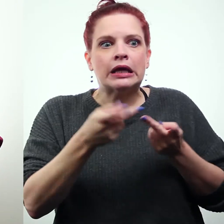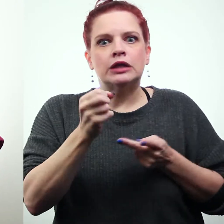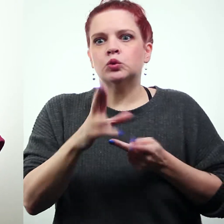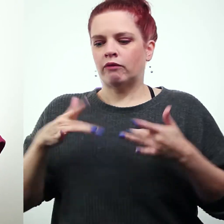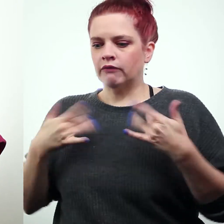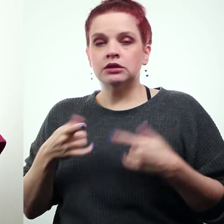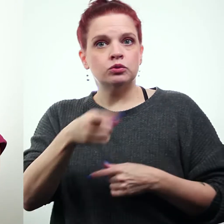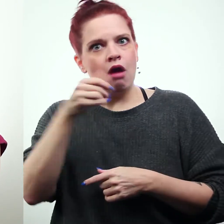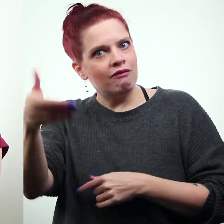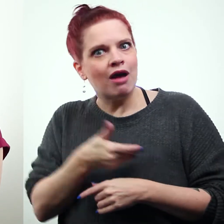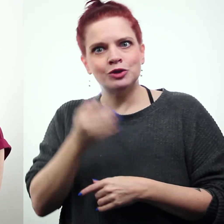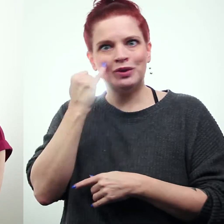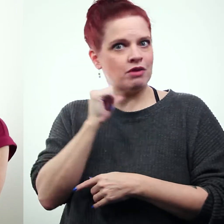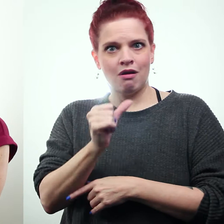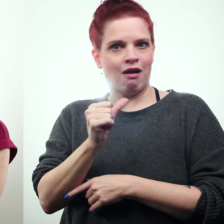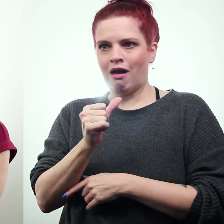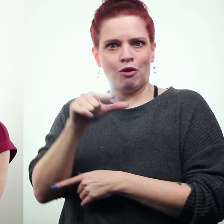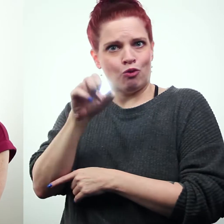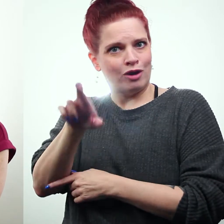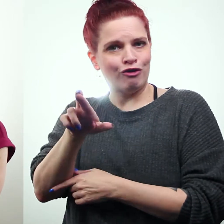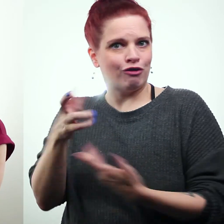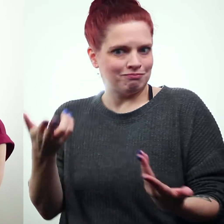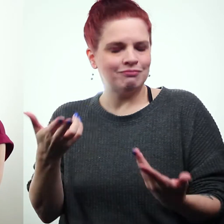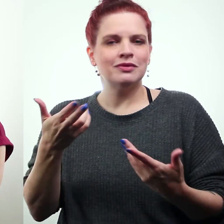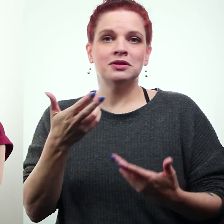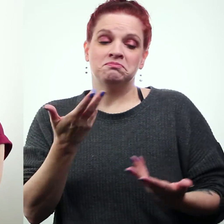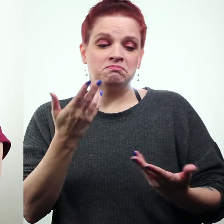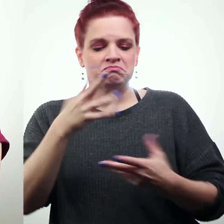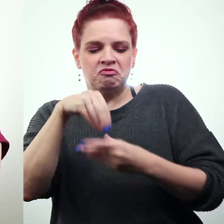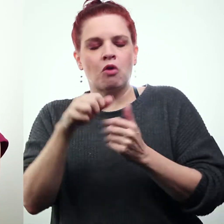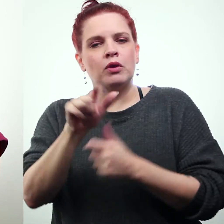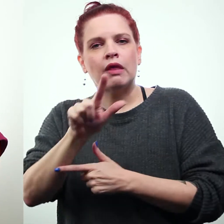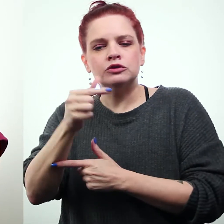you're not invited to as a person who doesn't identify as someone who is queer or in the LGBTQIA+